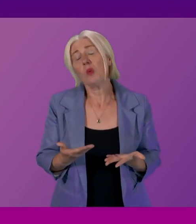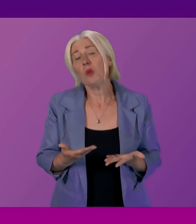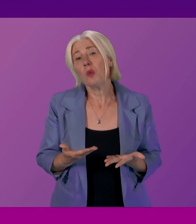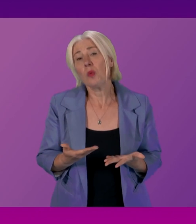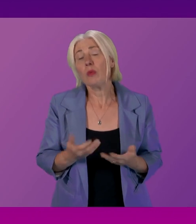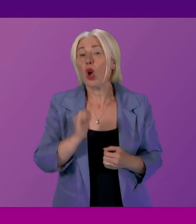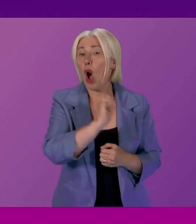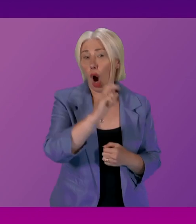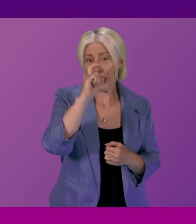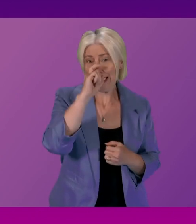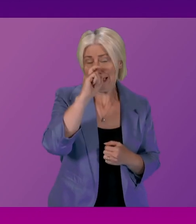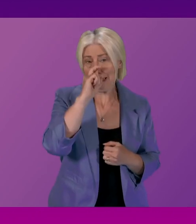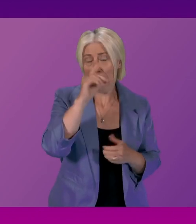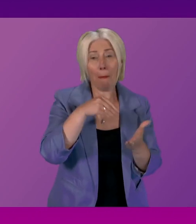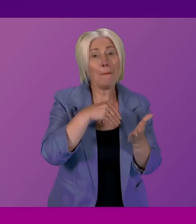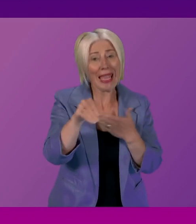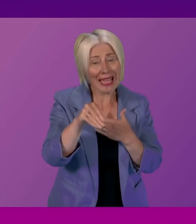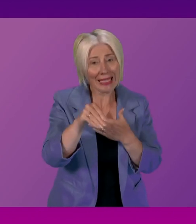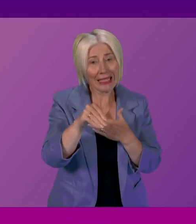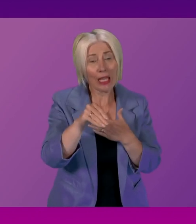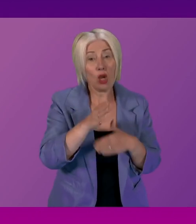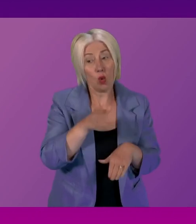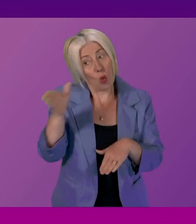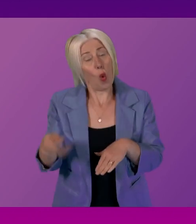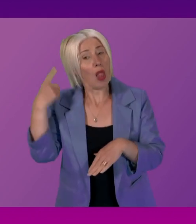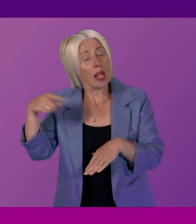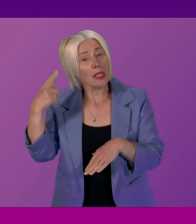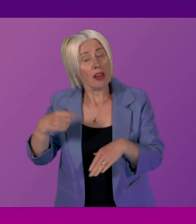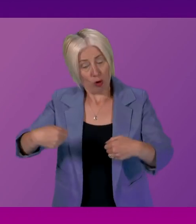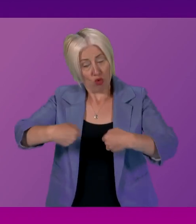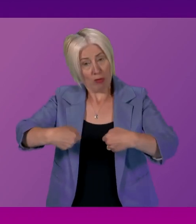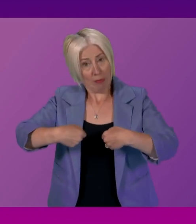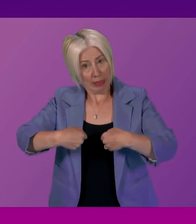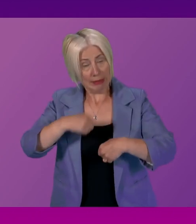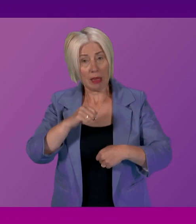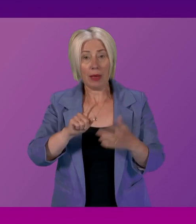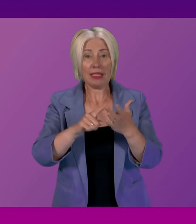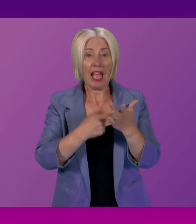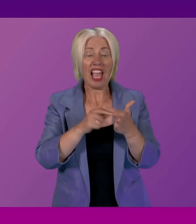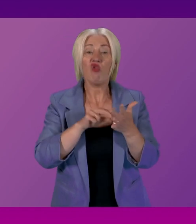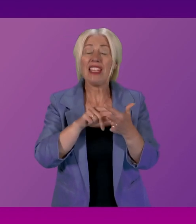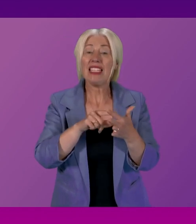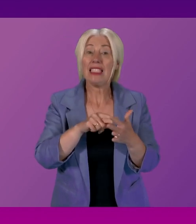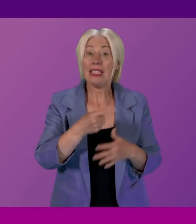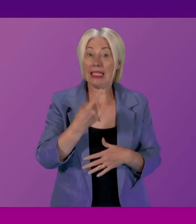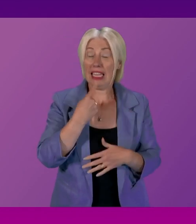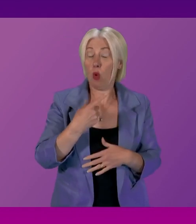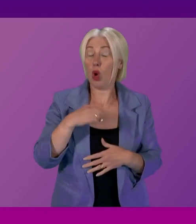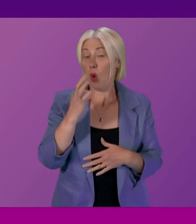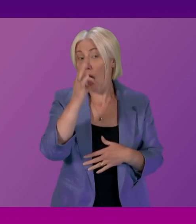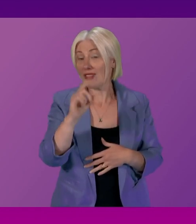Her sister paid for her to get treatment in London, but Irene wanted us to ask the First